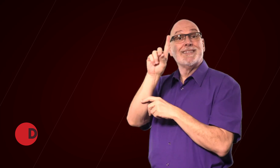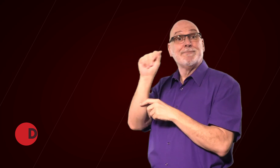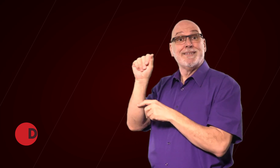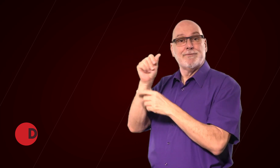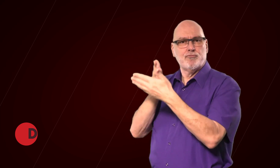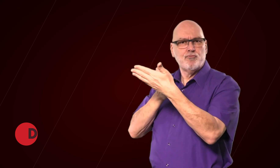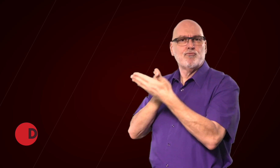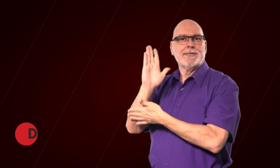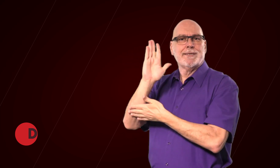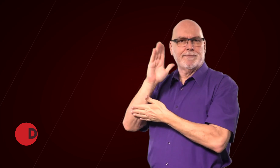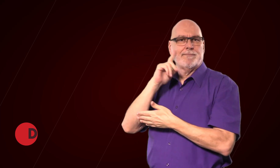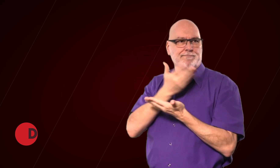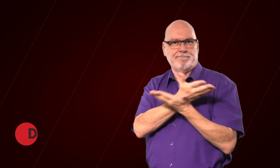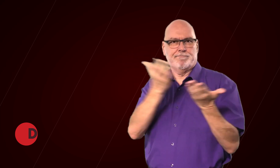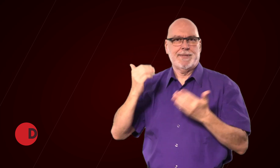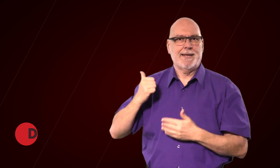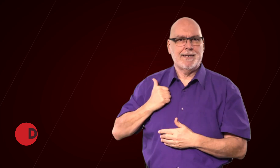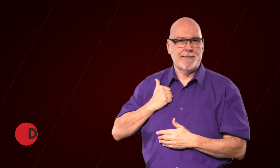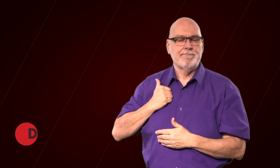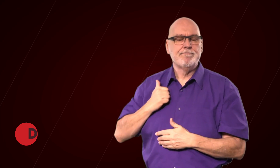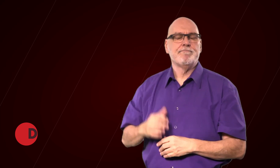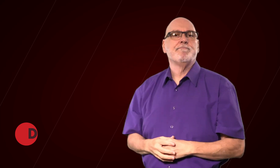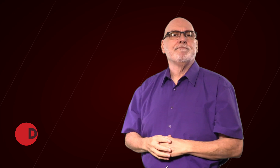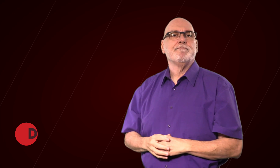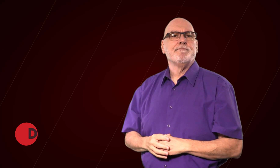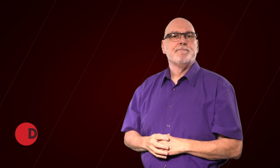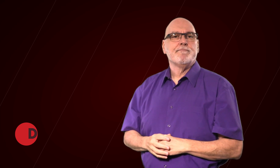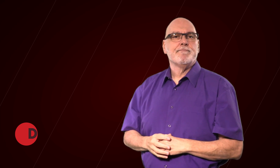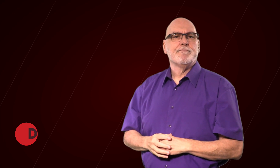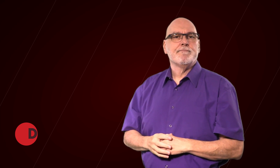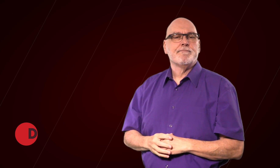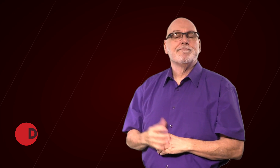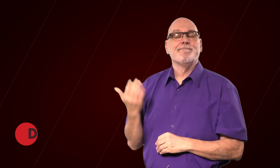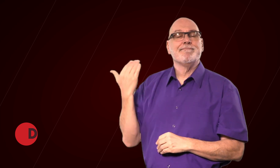and disability rights within Canada.